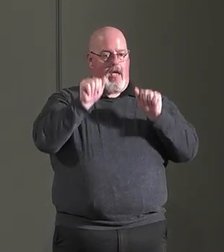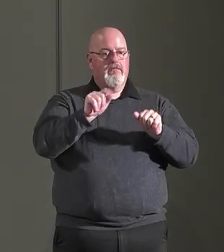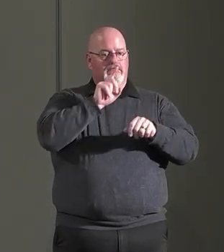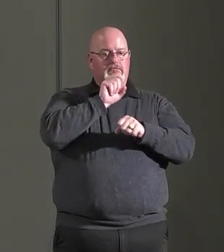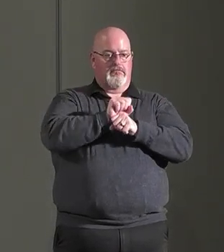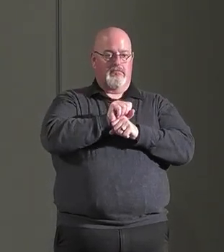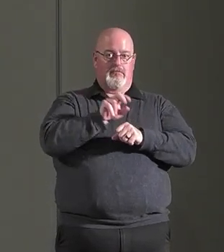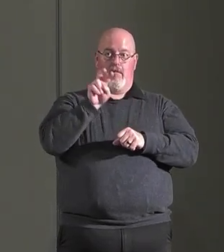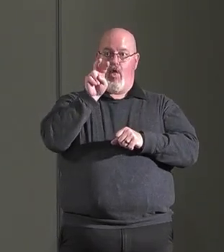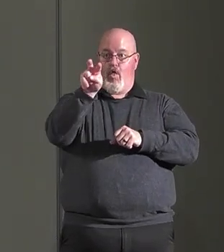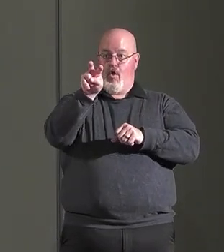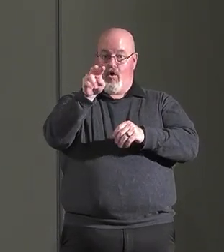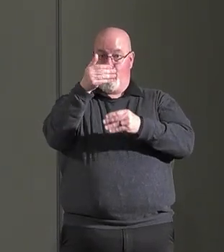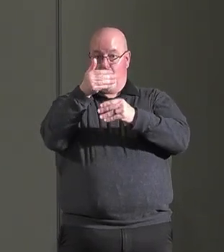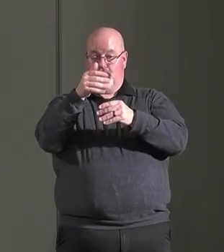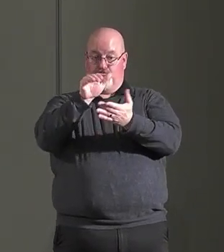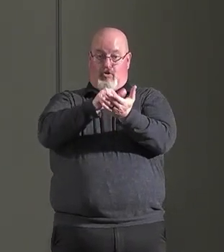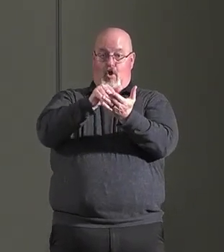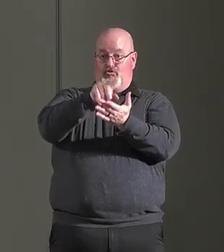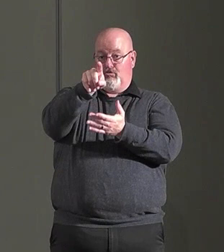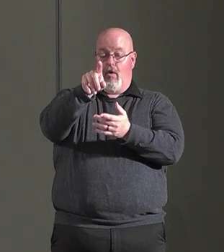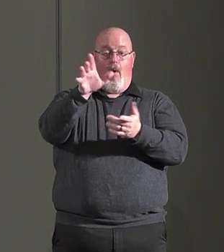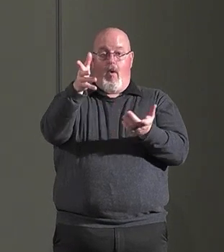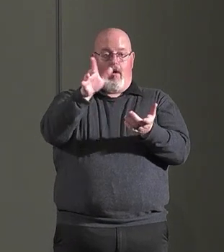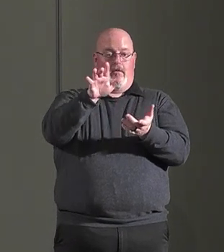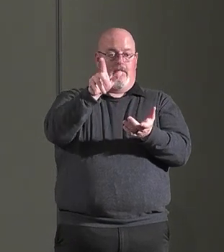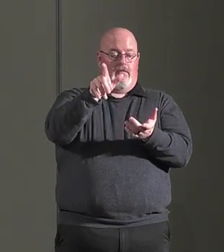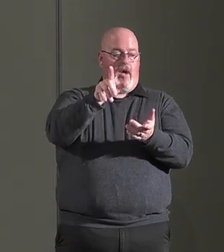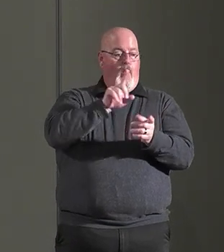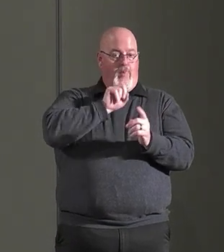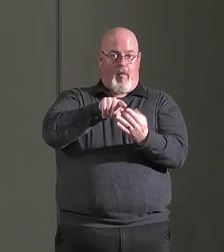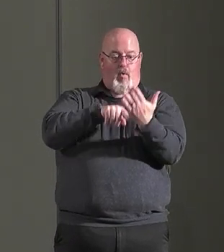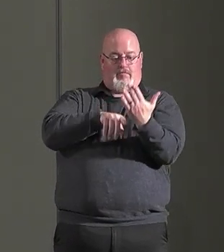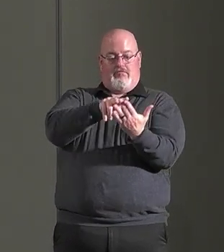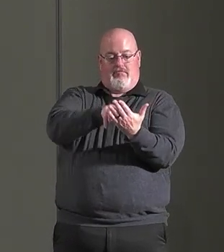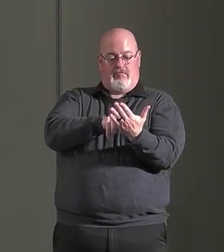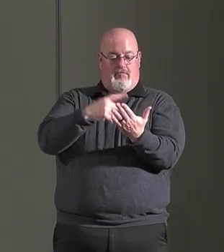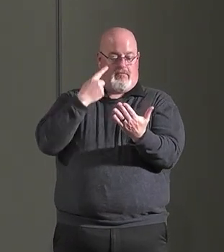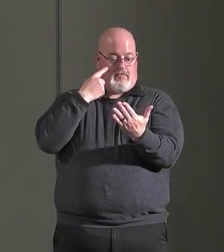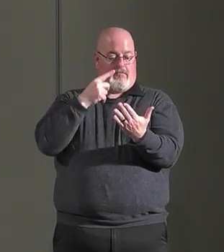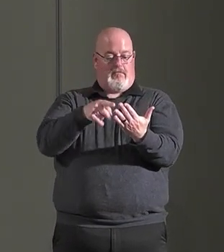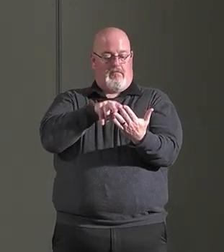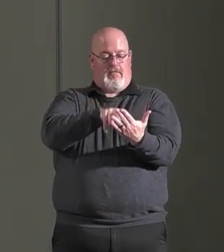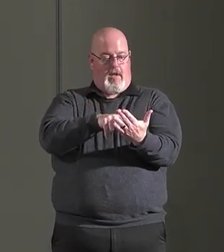the doctor or the medical report at the same time. They have access to an interpreter as